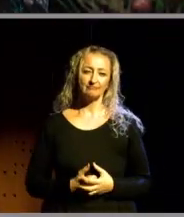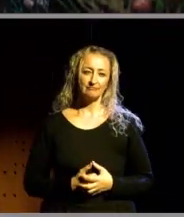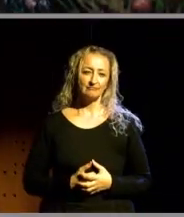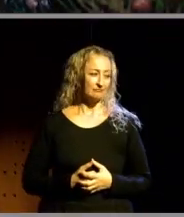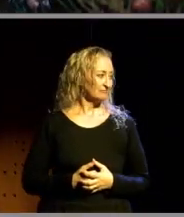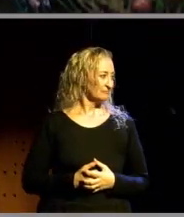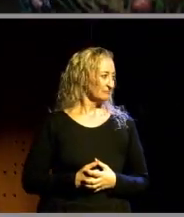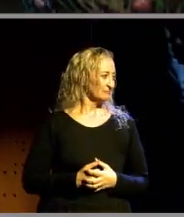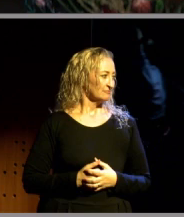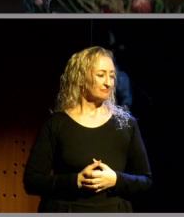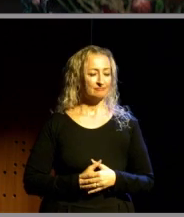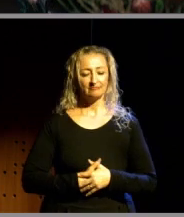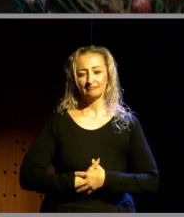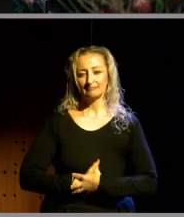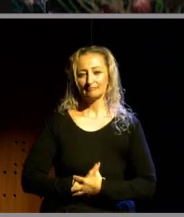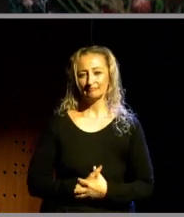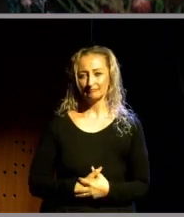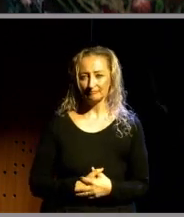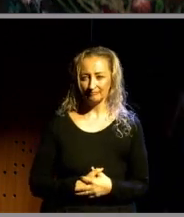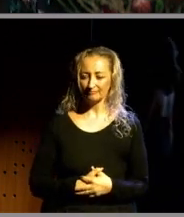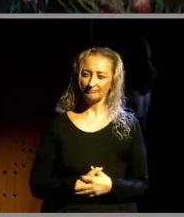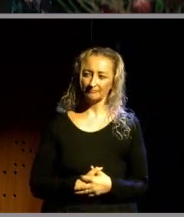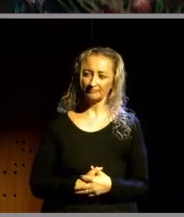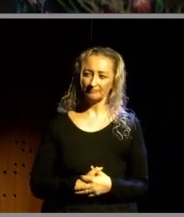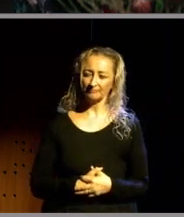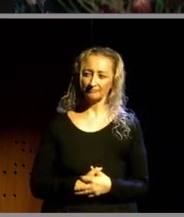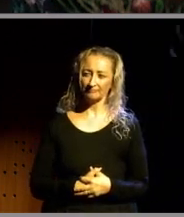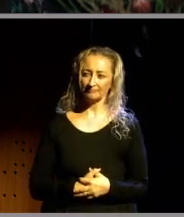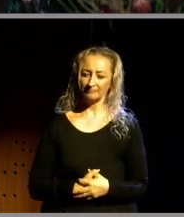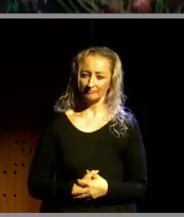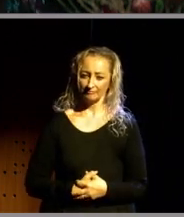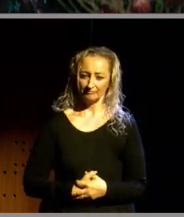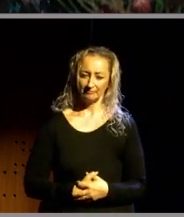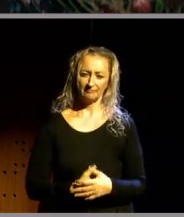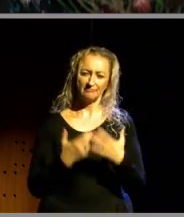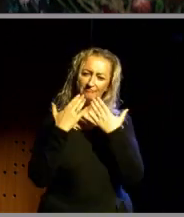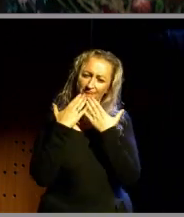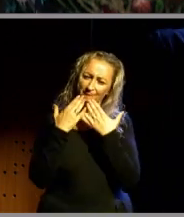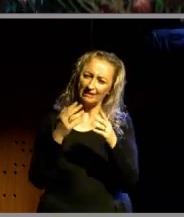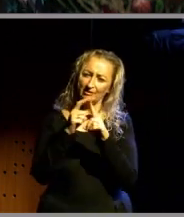They can sing right on your behalf, guys to sing tonight, Wesley. Well, thank you so much. Thank you Dean.